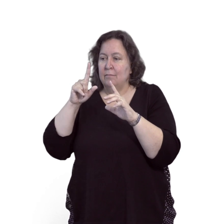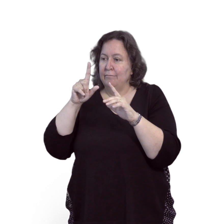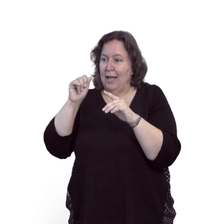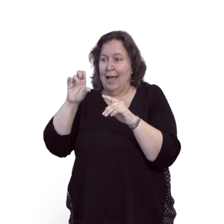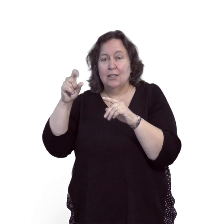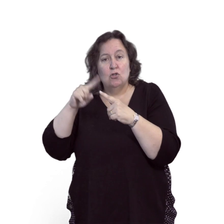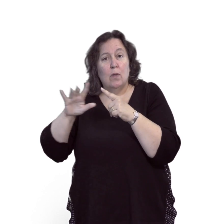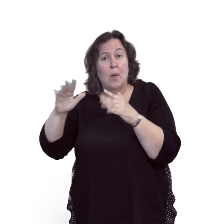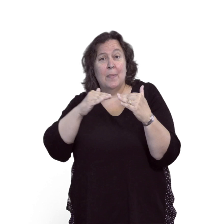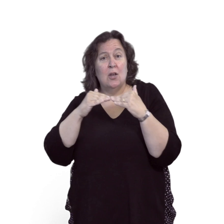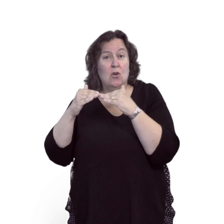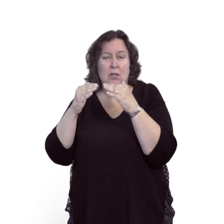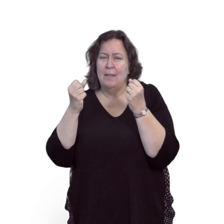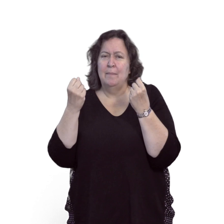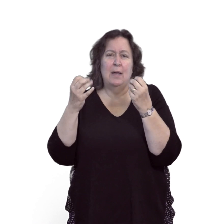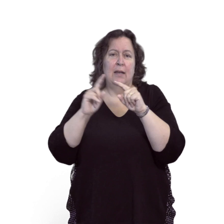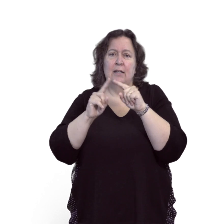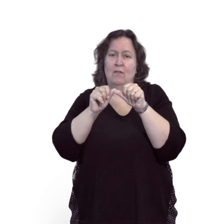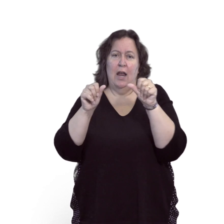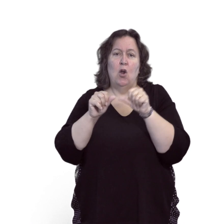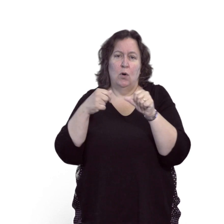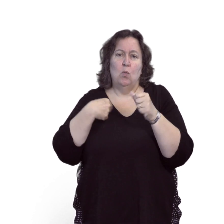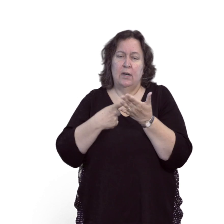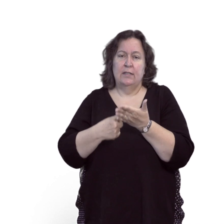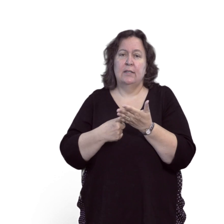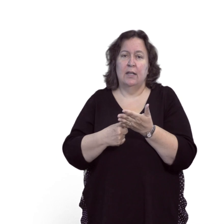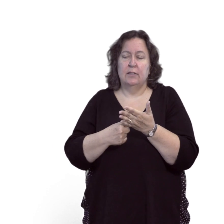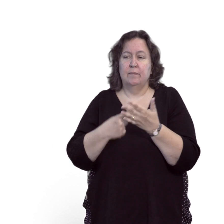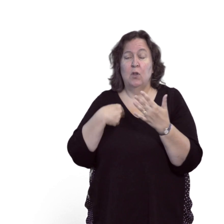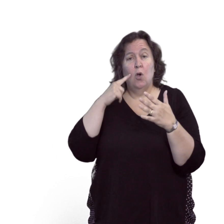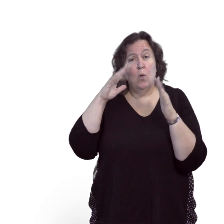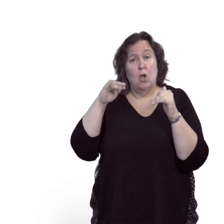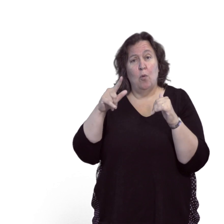We hope this Discussion Guide will help create a strong plan